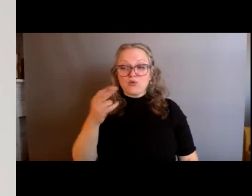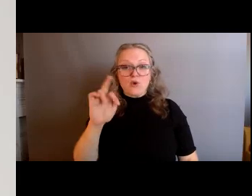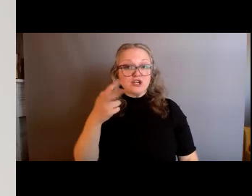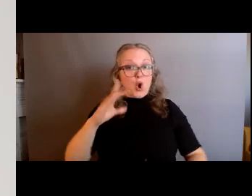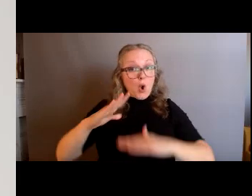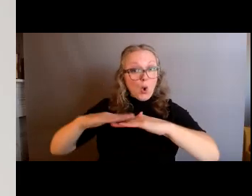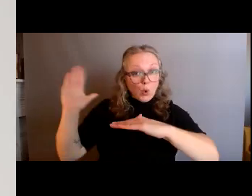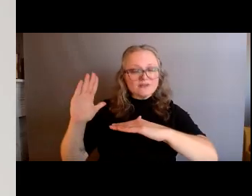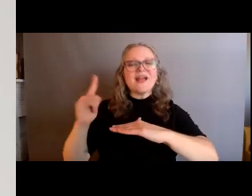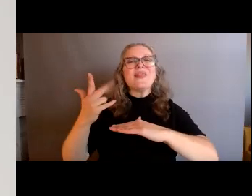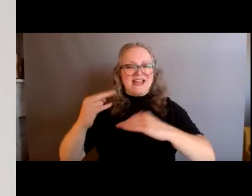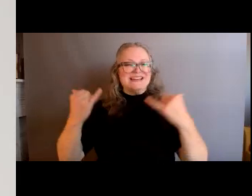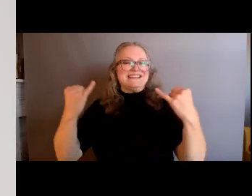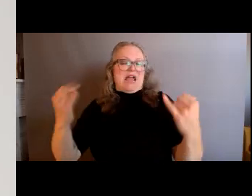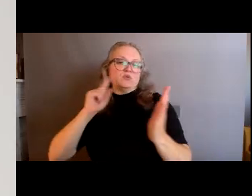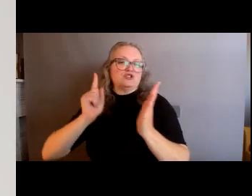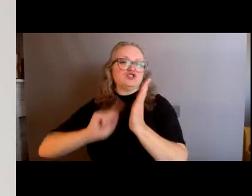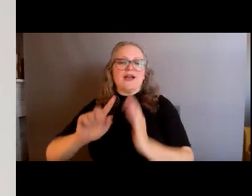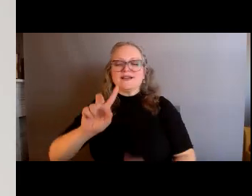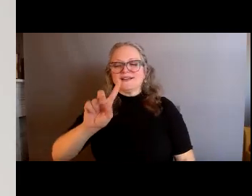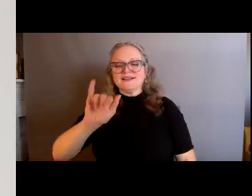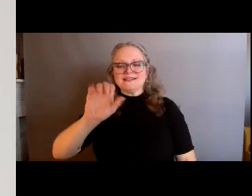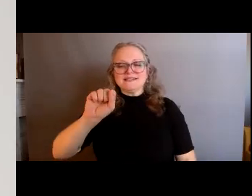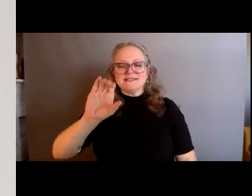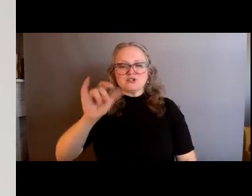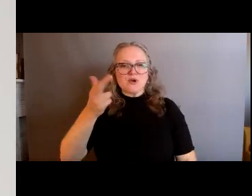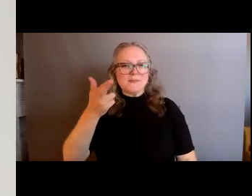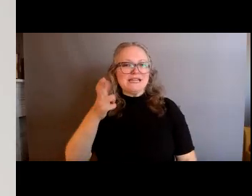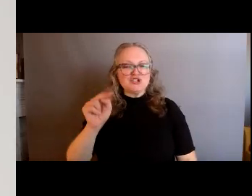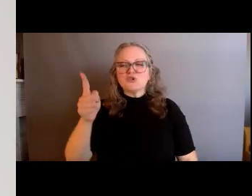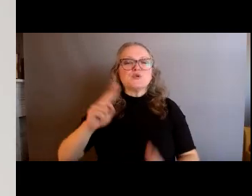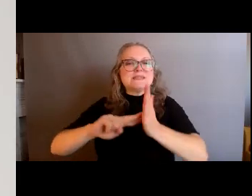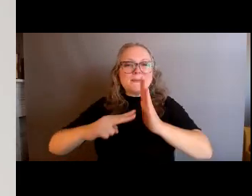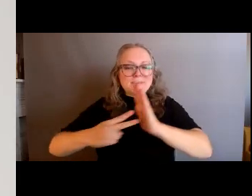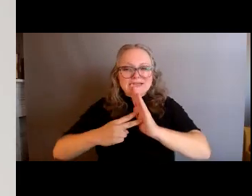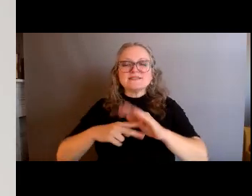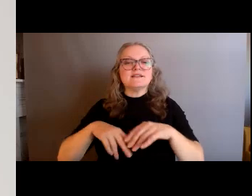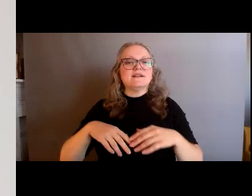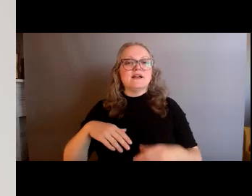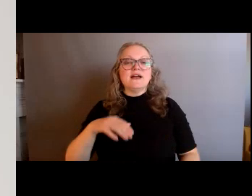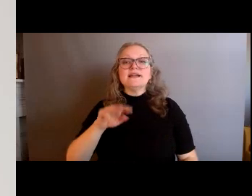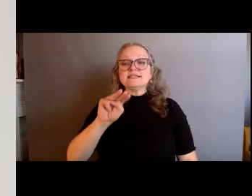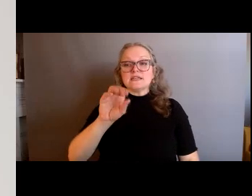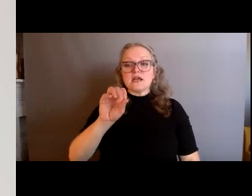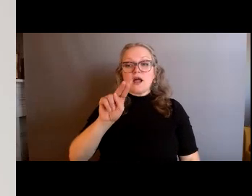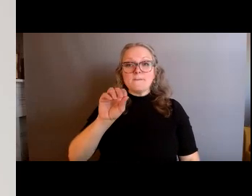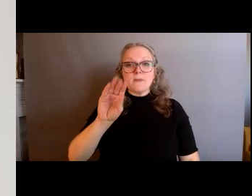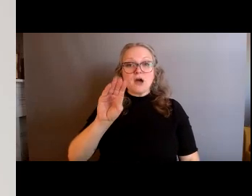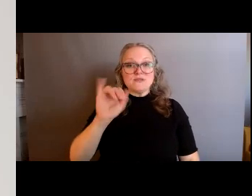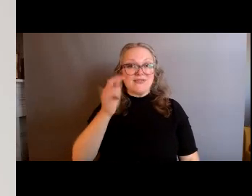And this is basically like it says on the test, it's a monosyllabic word, single syllable.